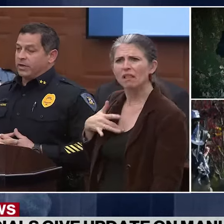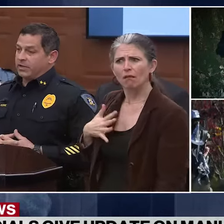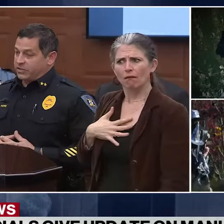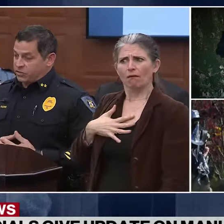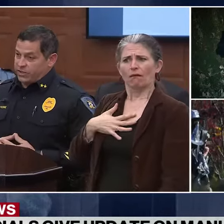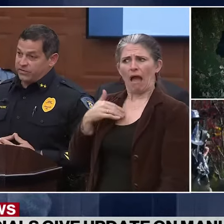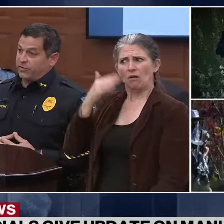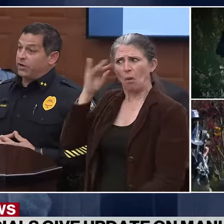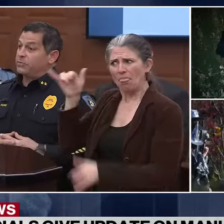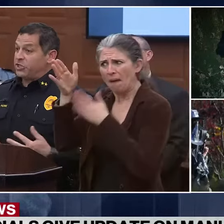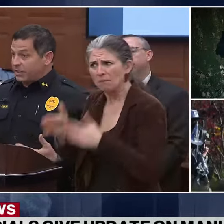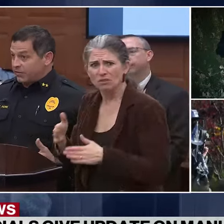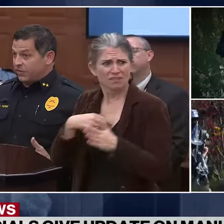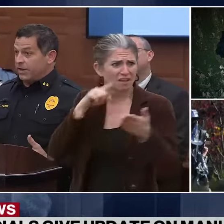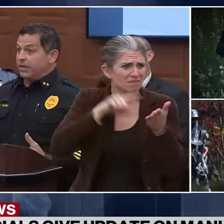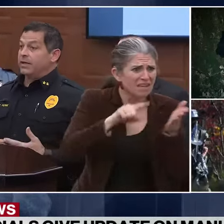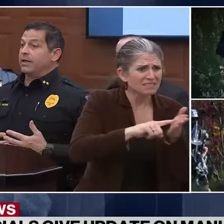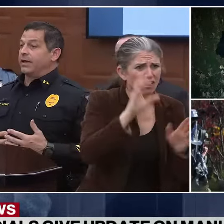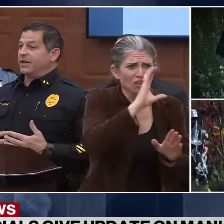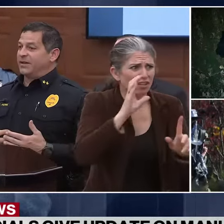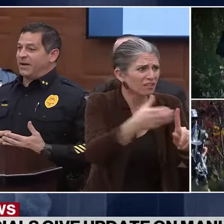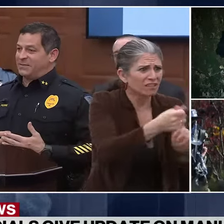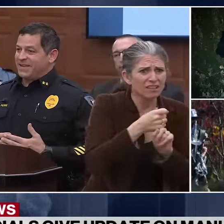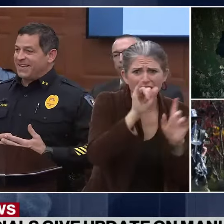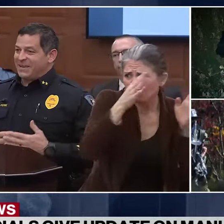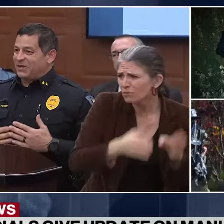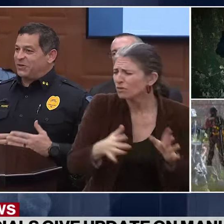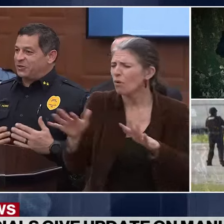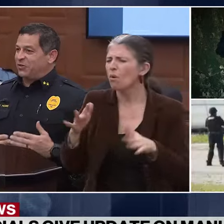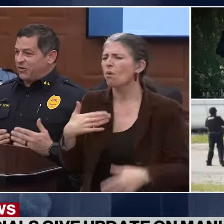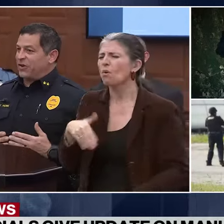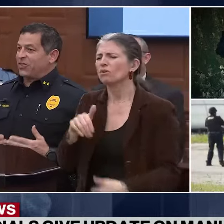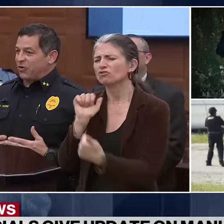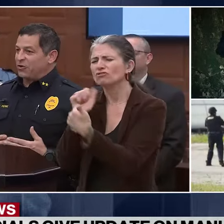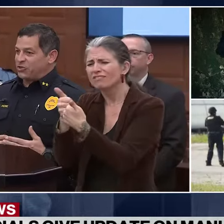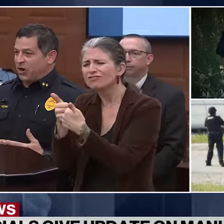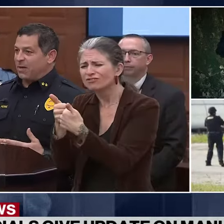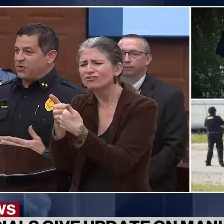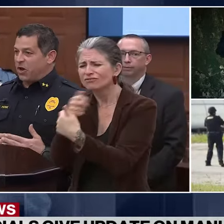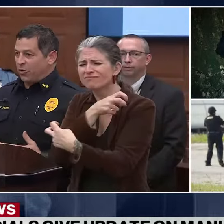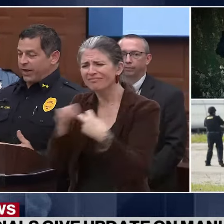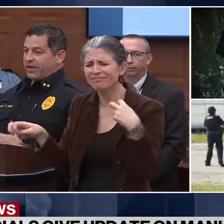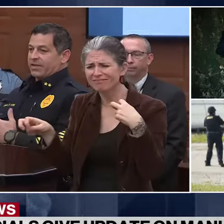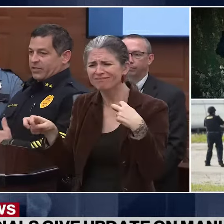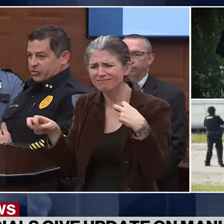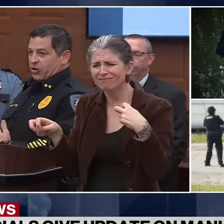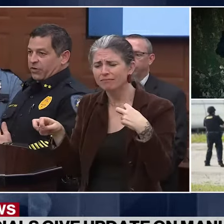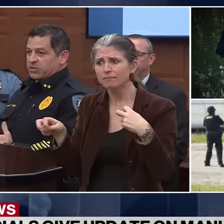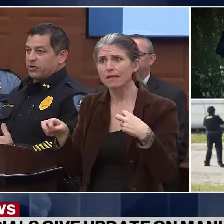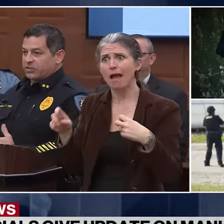AND IT'S VERY CHALLENGING. YOU KNOW, TRY TO GO INTO